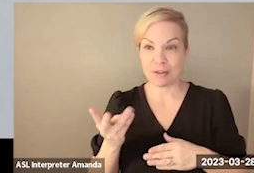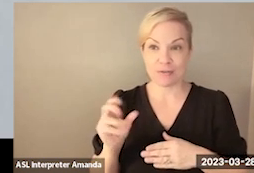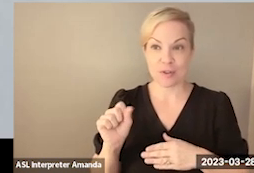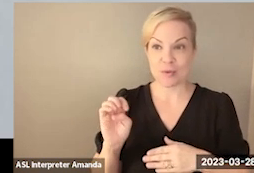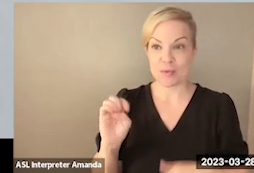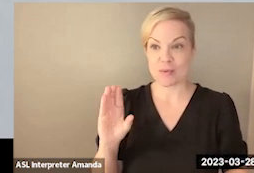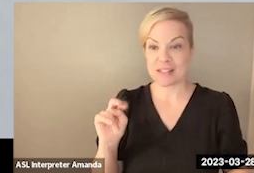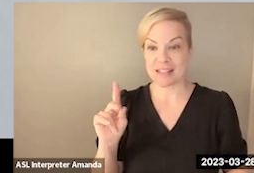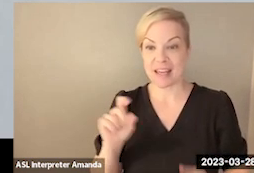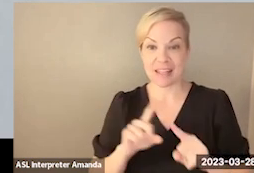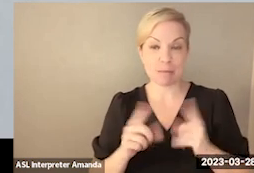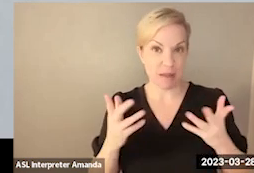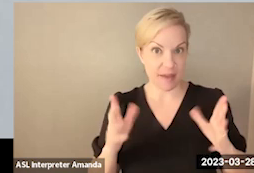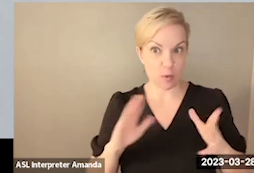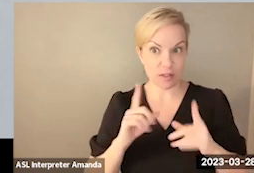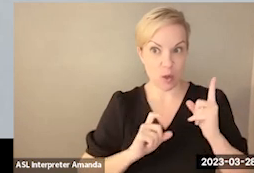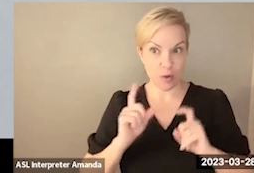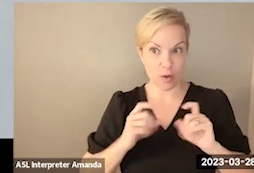Kimberly: Those were the all the questions that came in ahead of time.